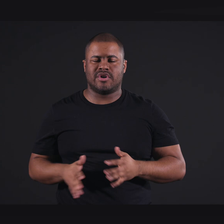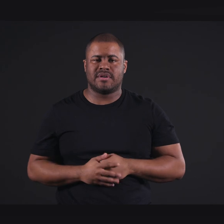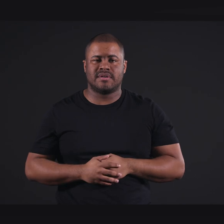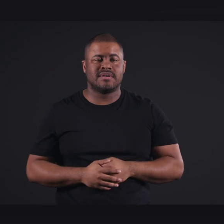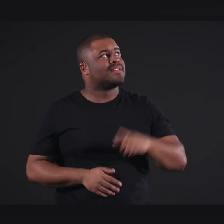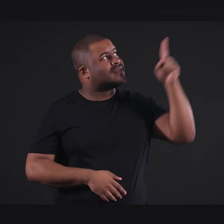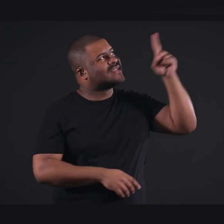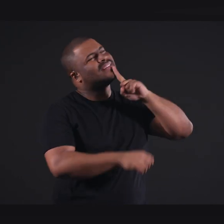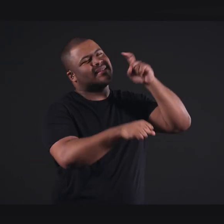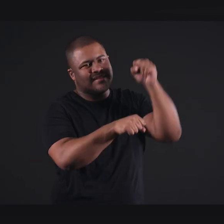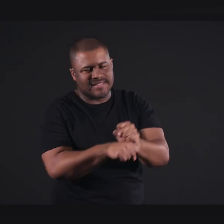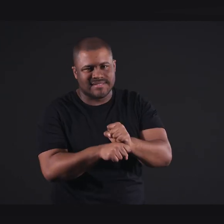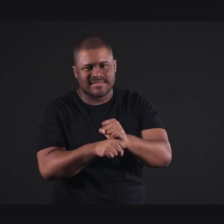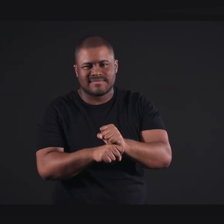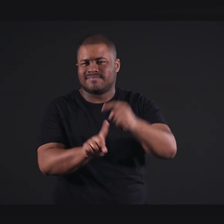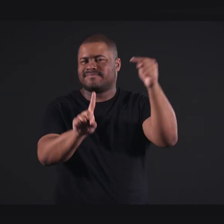He is Jesus.